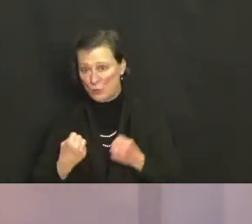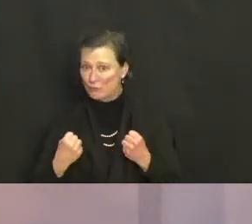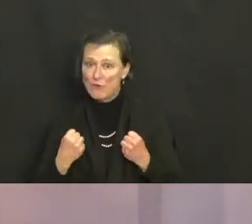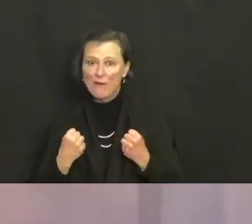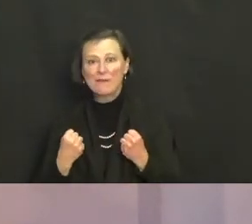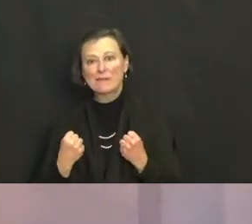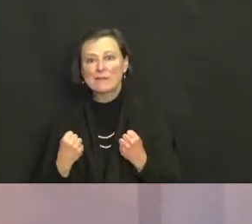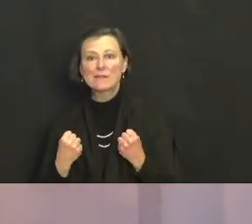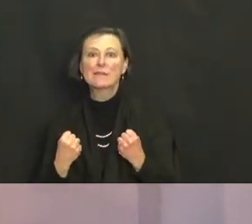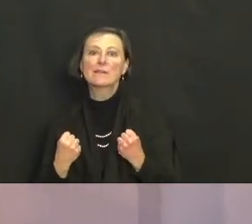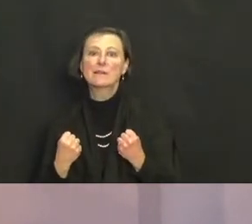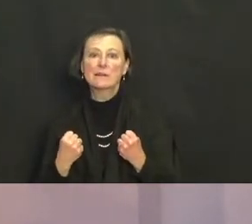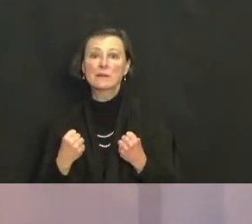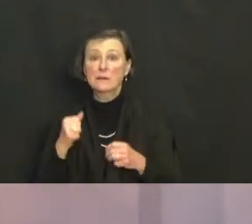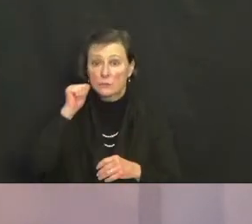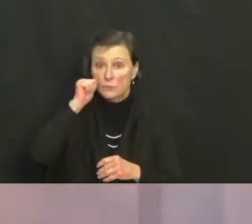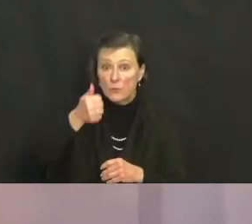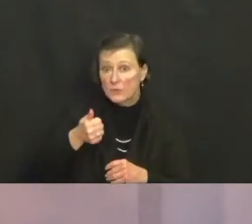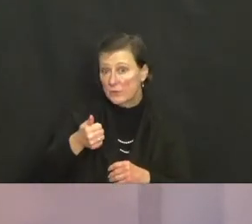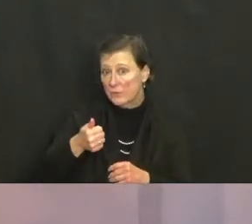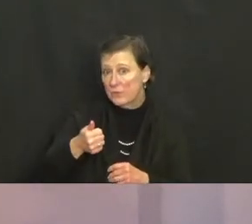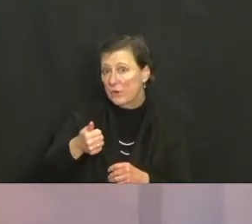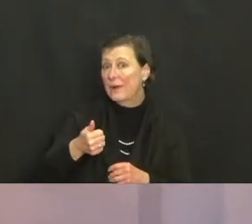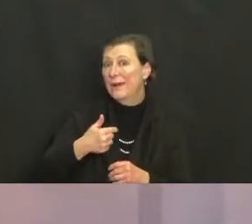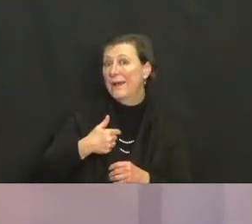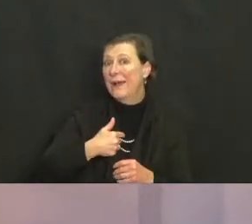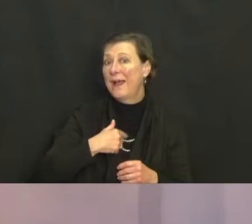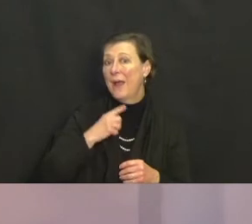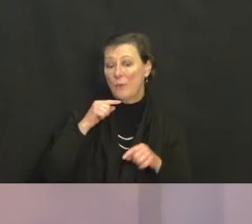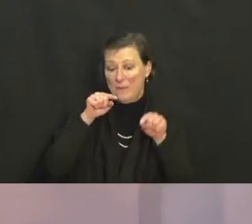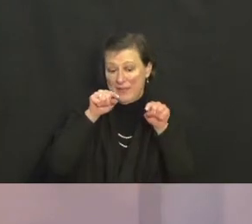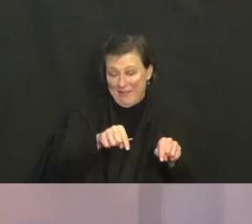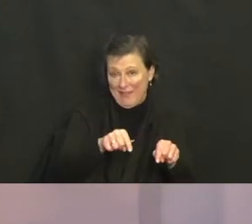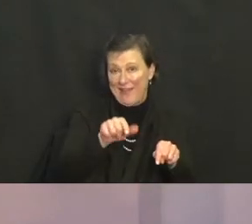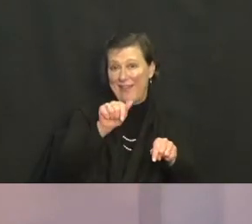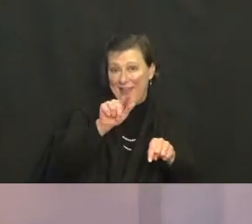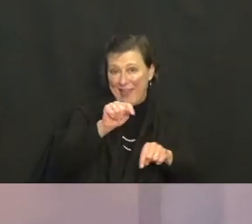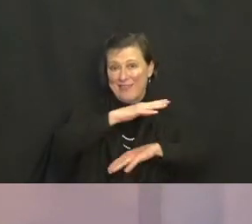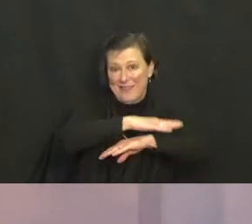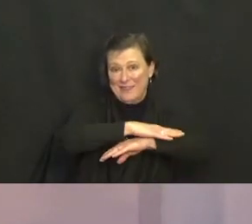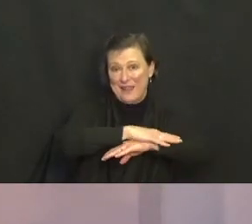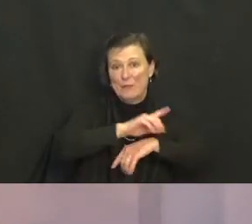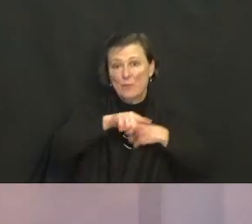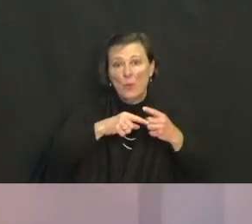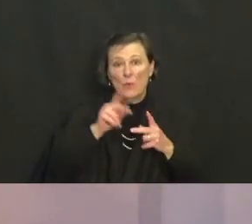Tomorrow, I'll be at the table when company comes.